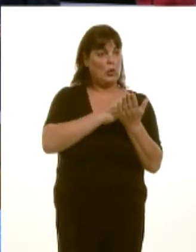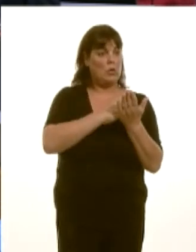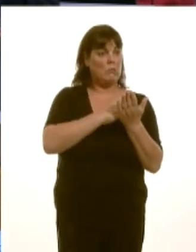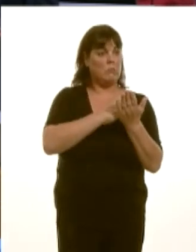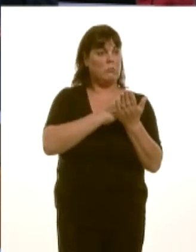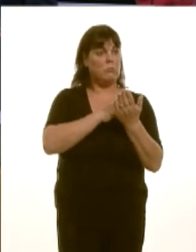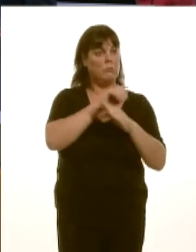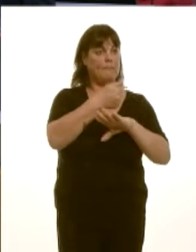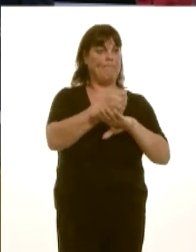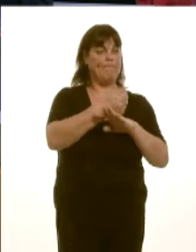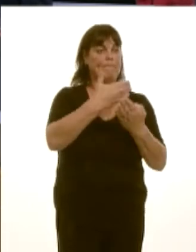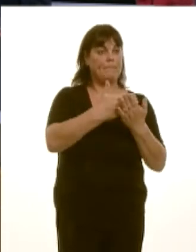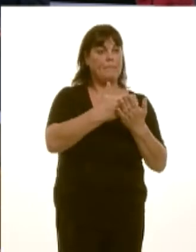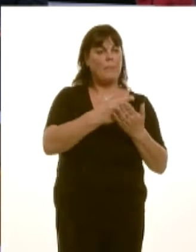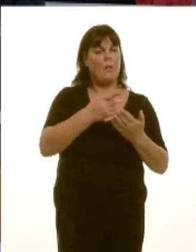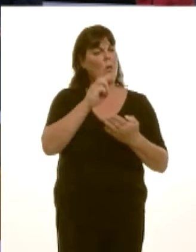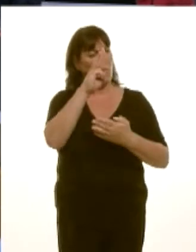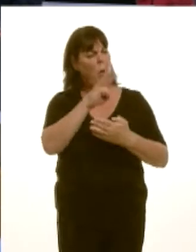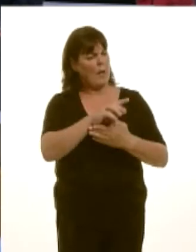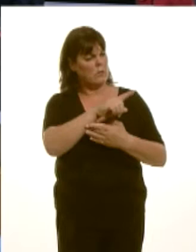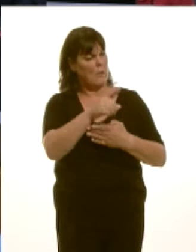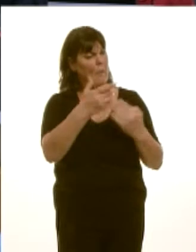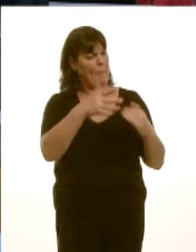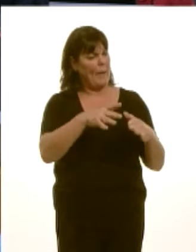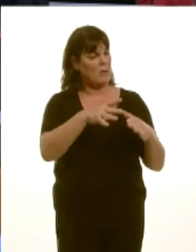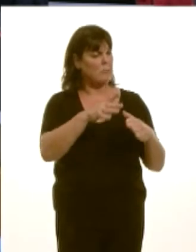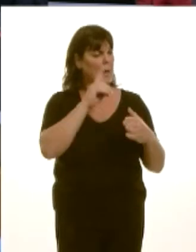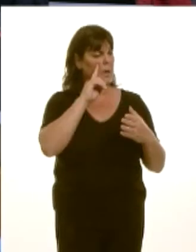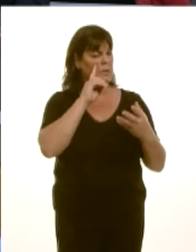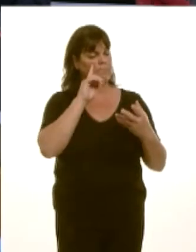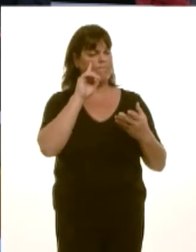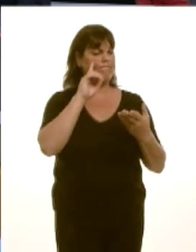perhaps preparing a paper on what the parameters of that constitutional convention should be?